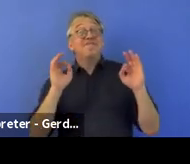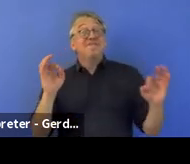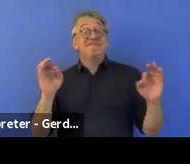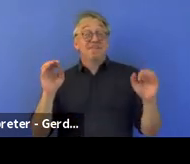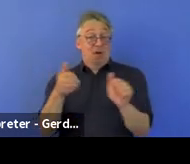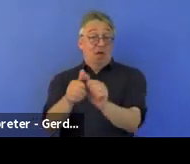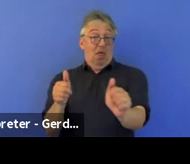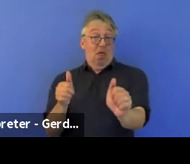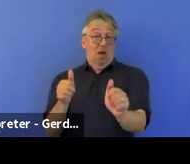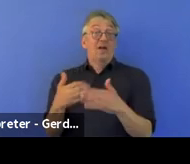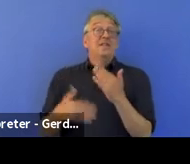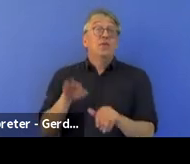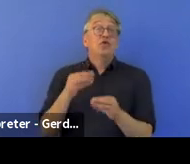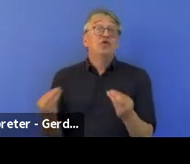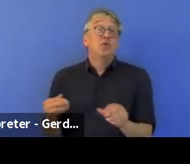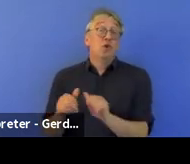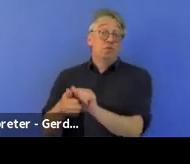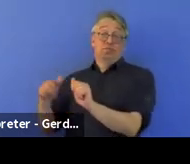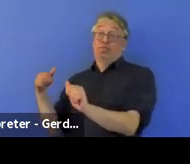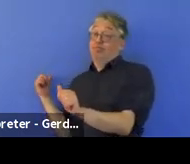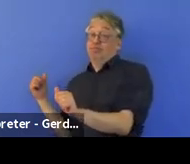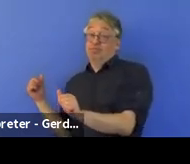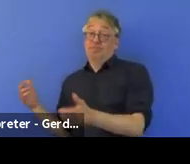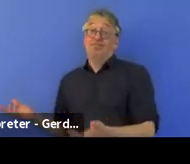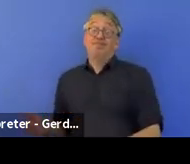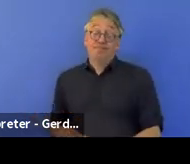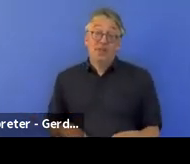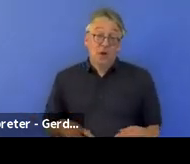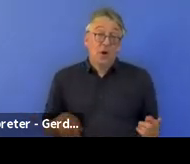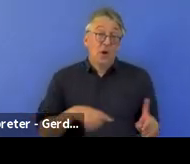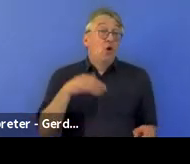rights of children everywhere to a quality education. Right now